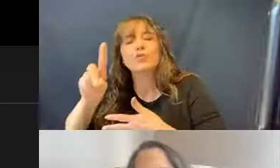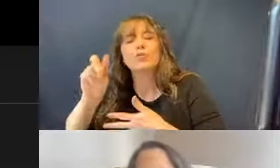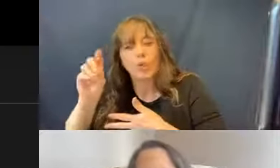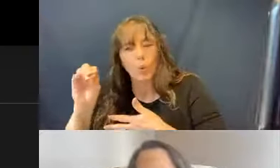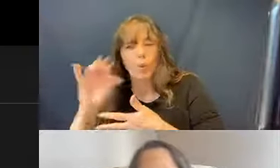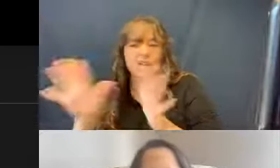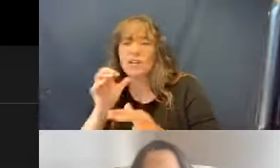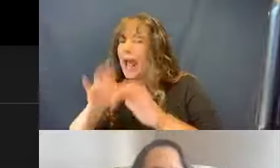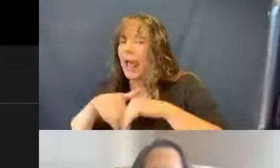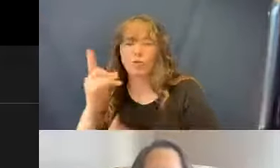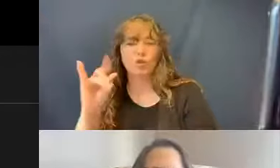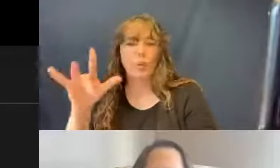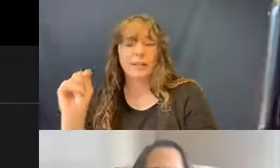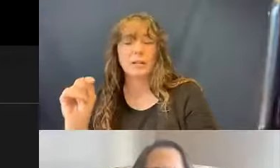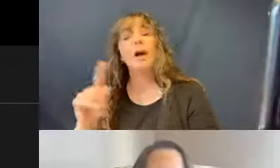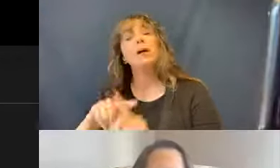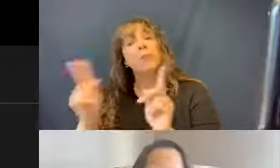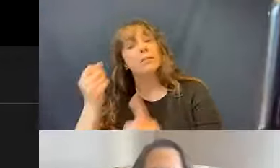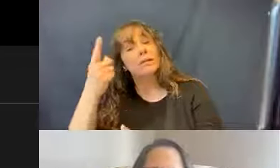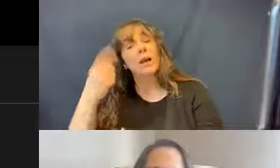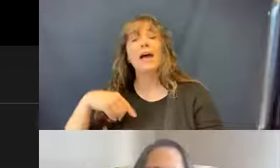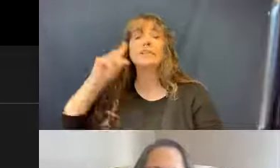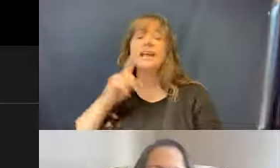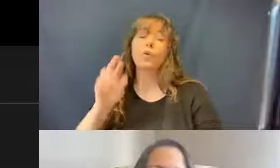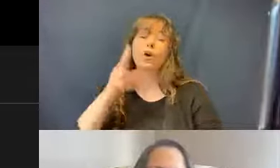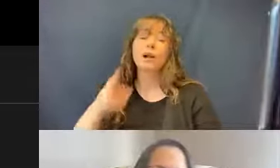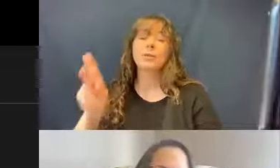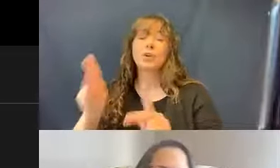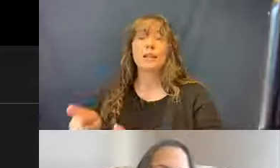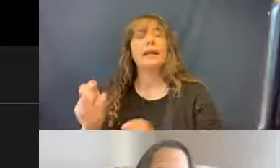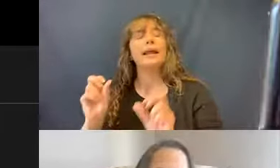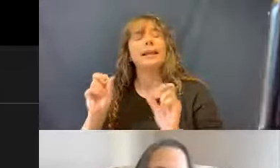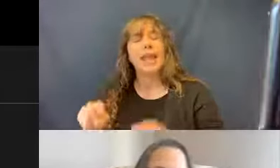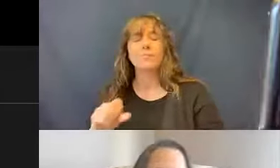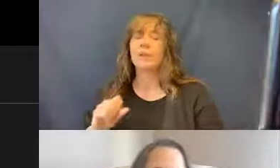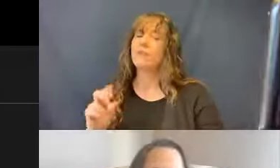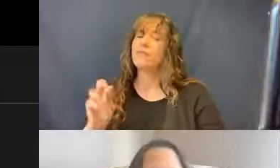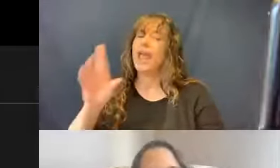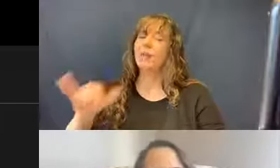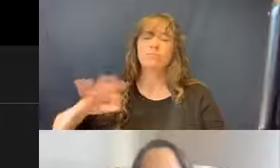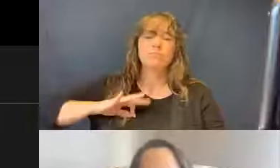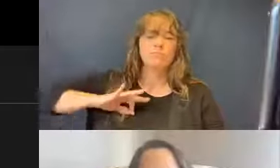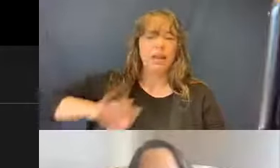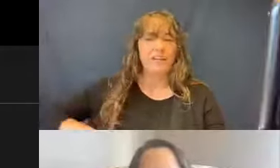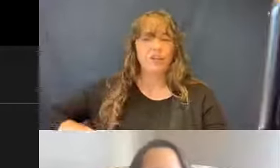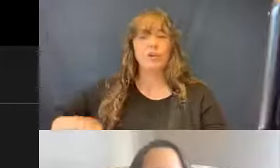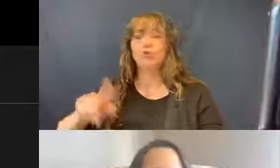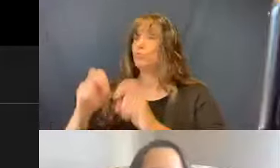But having a deaf and hard of hearing person can be very beneficial to educational institution